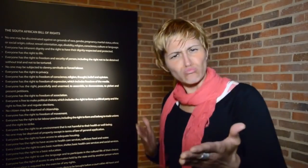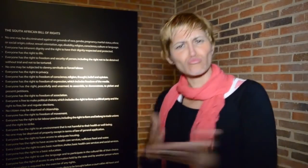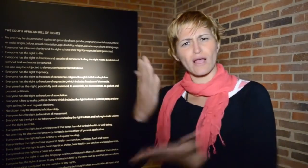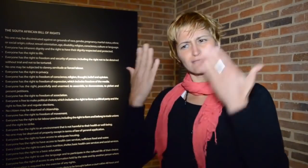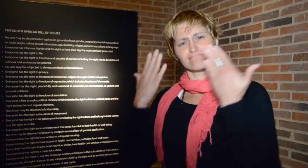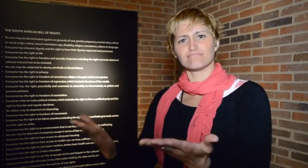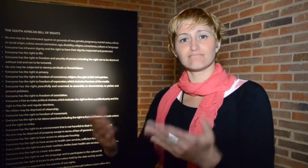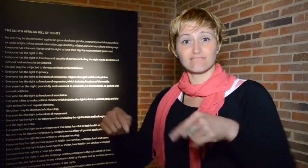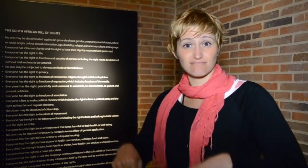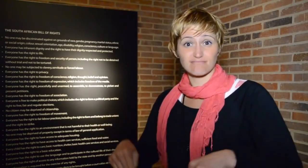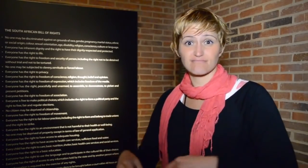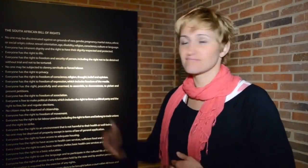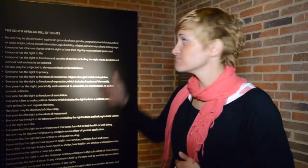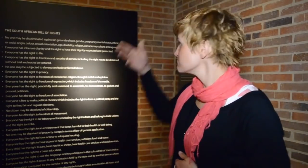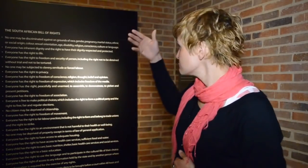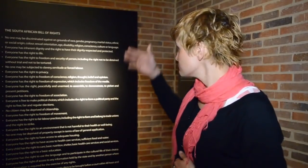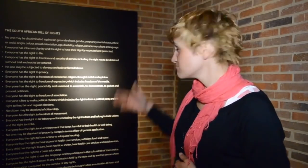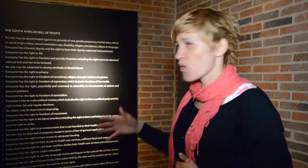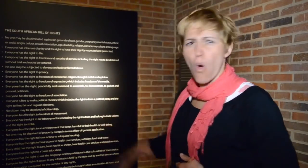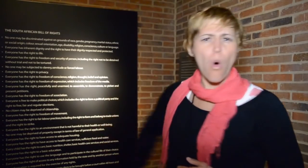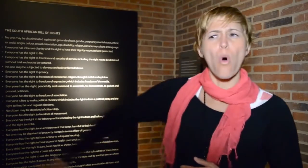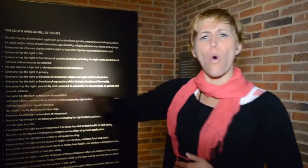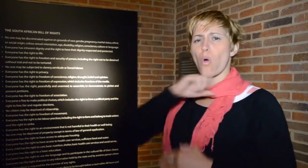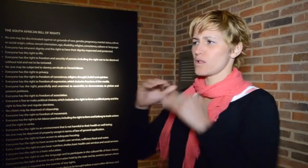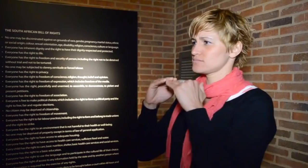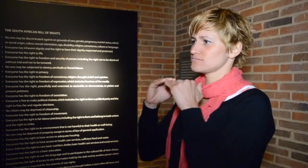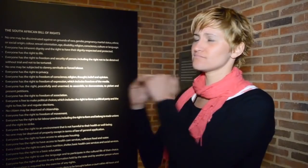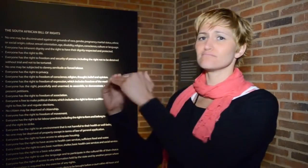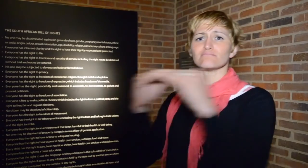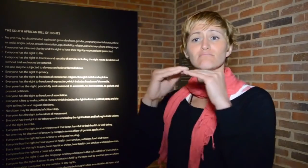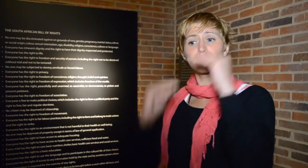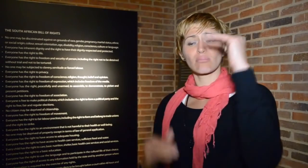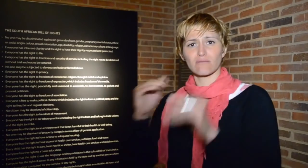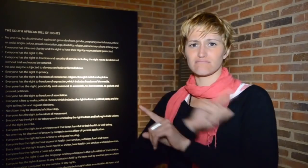was established, one of its kinds in the world, ensuring that every single person in South